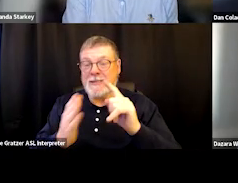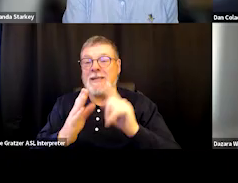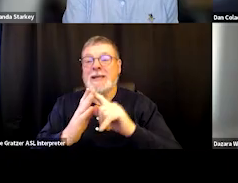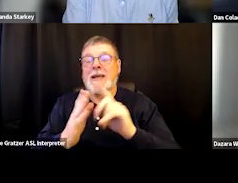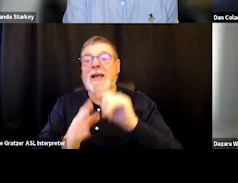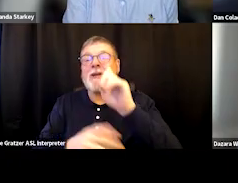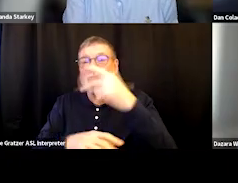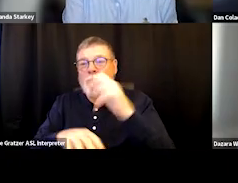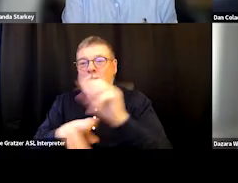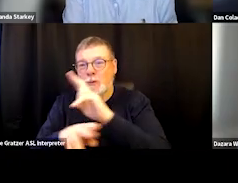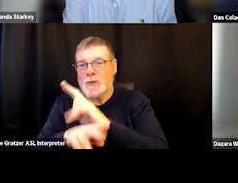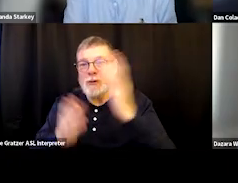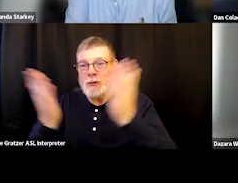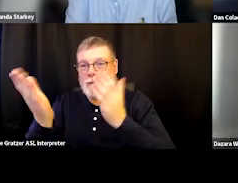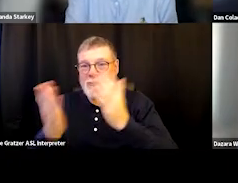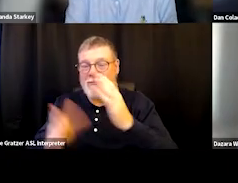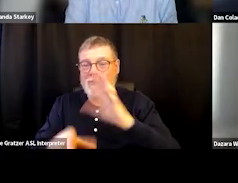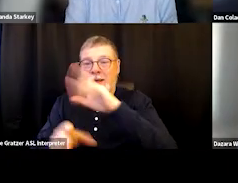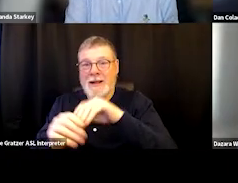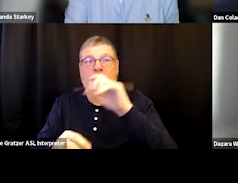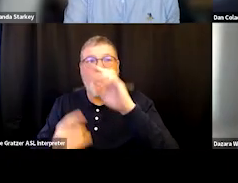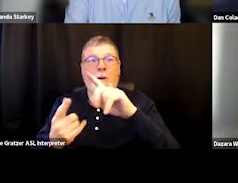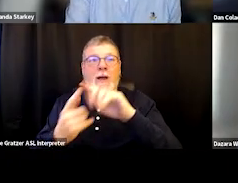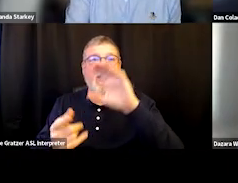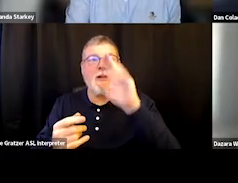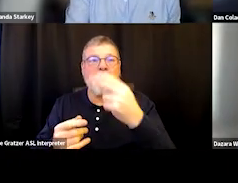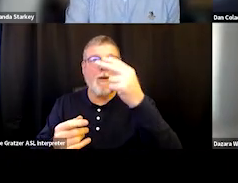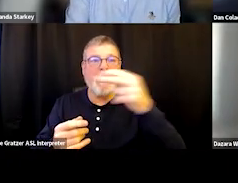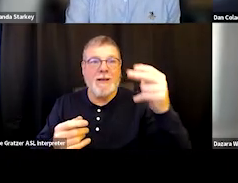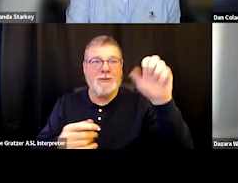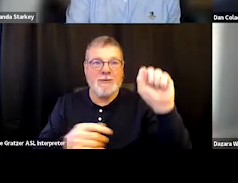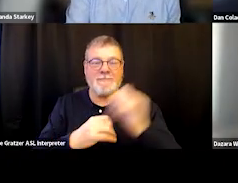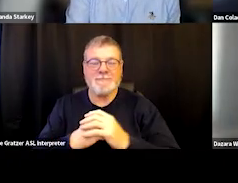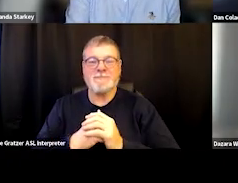and Mental Health Services Administration, or the US Department of Health and Human Services.